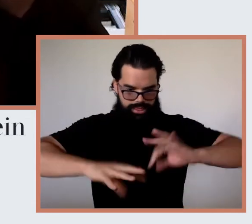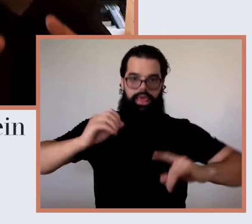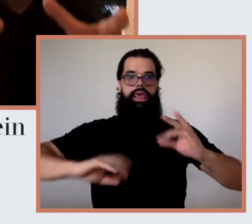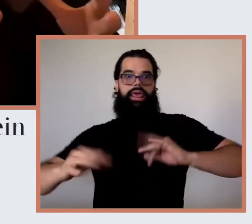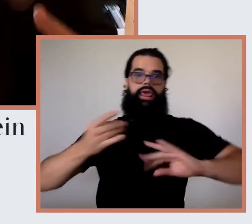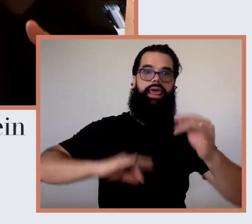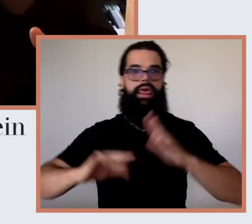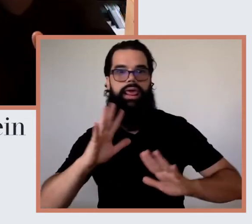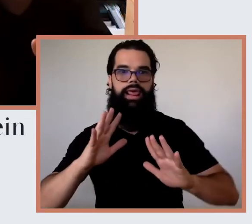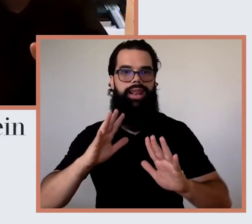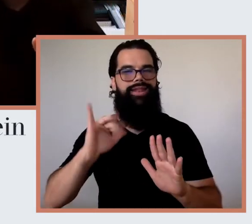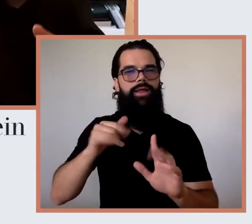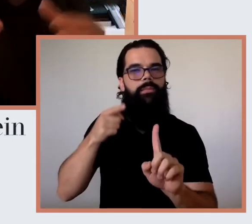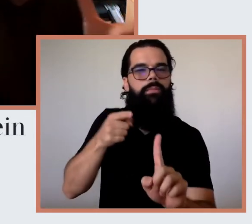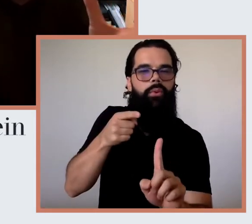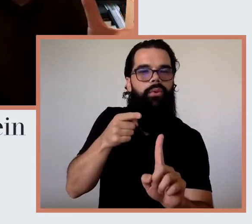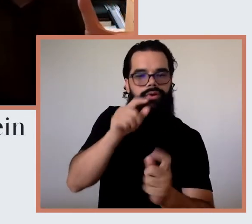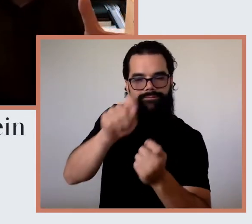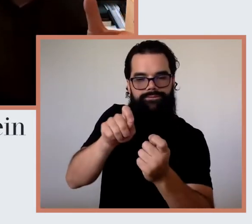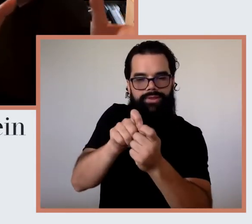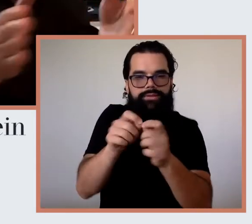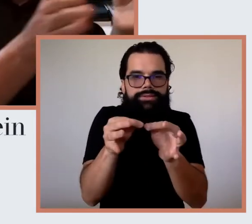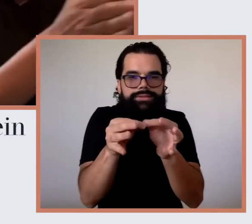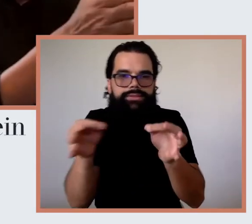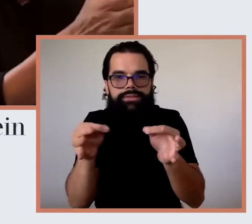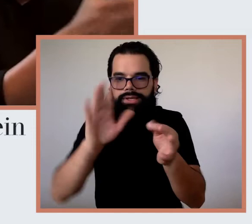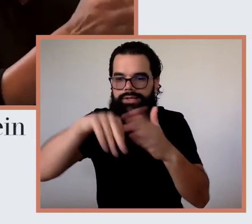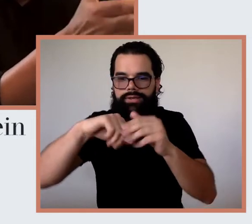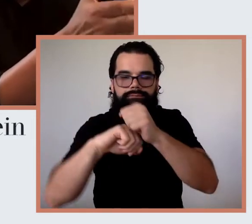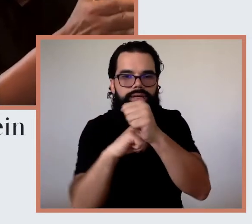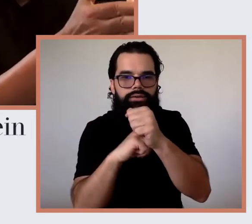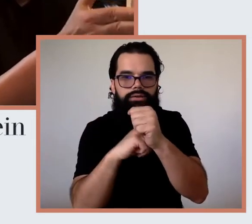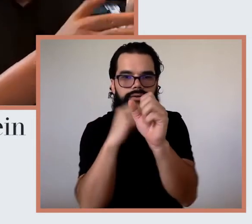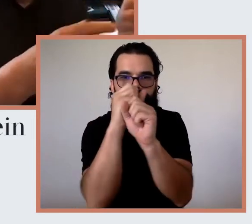Now it's about something. Now there's a reason to start a scene that early,